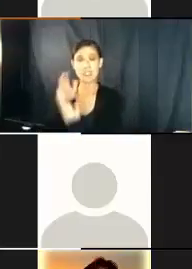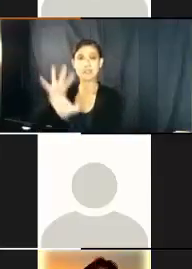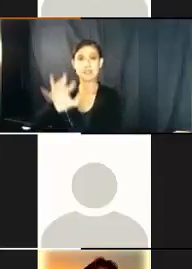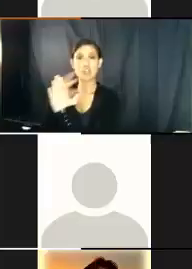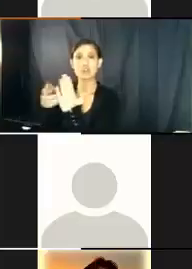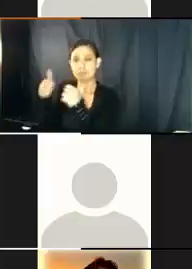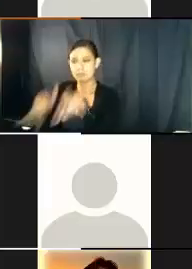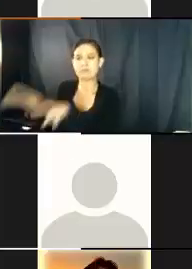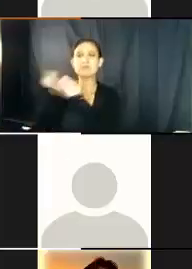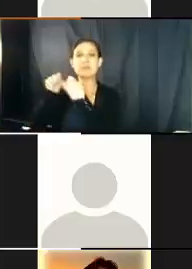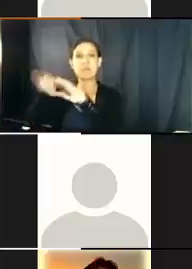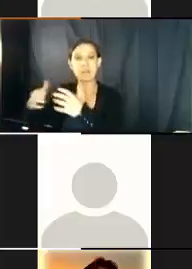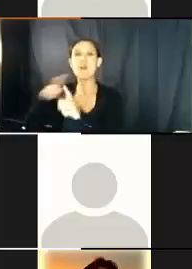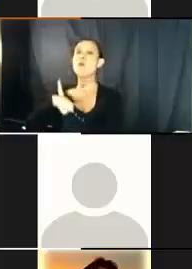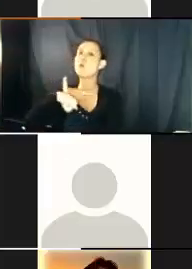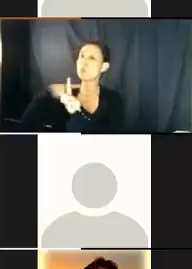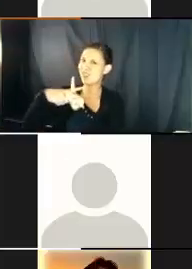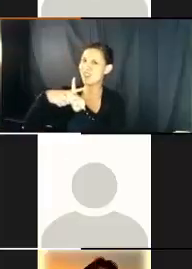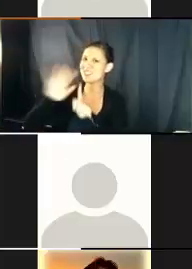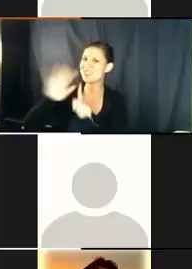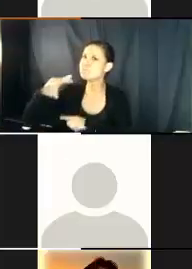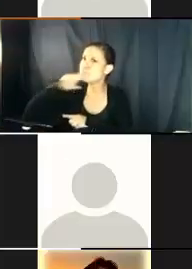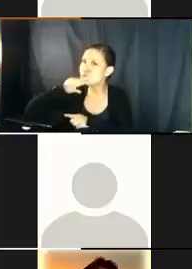But then also focus on the special areas study.